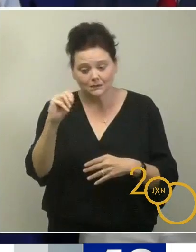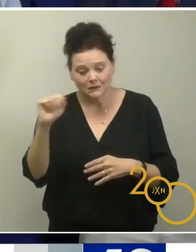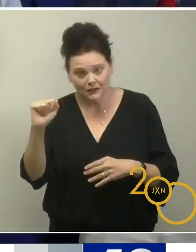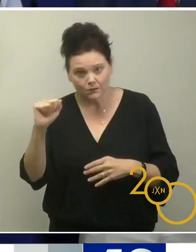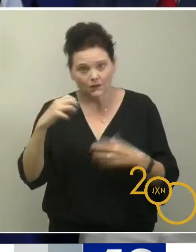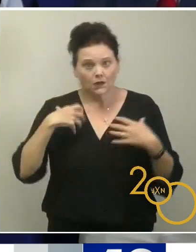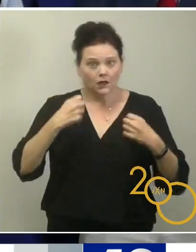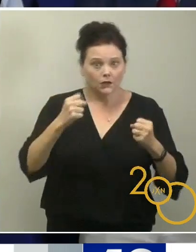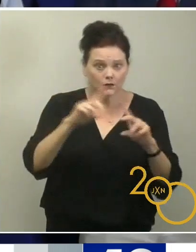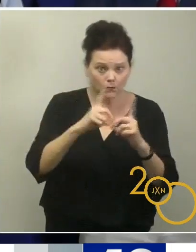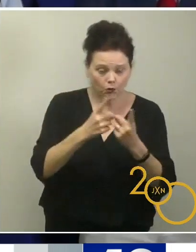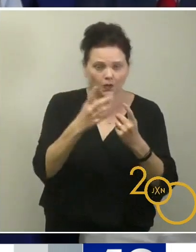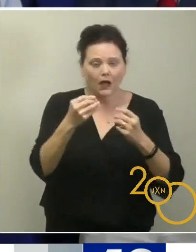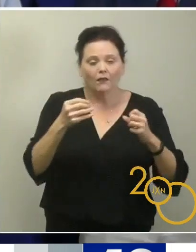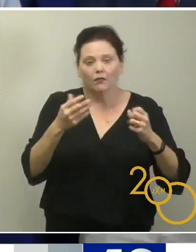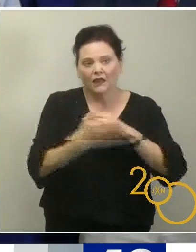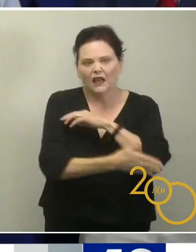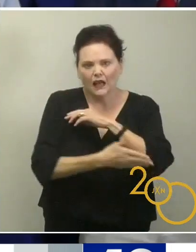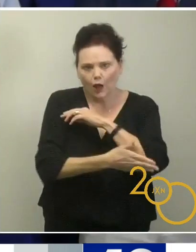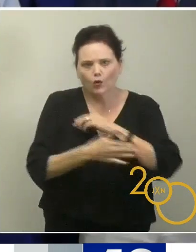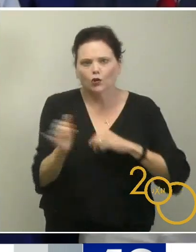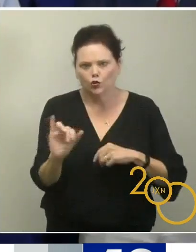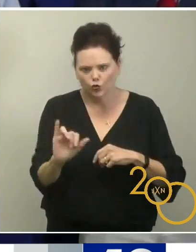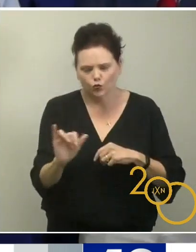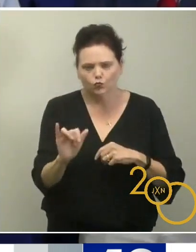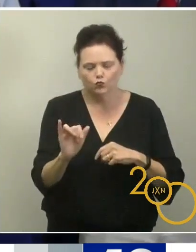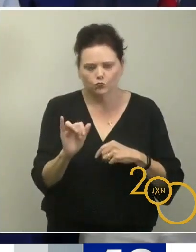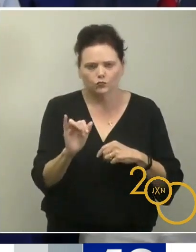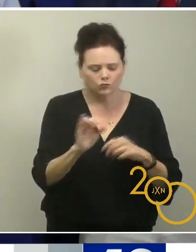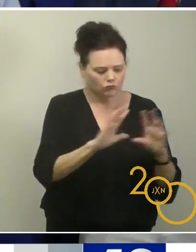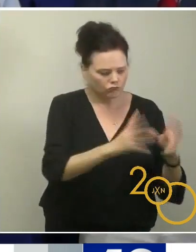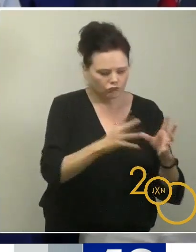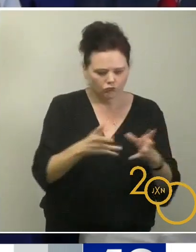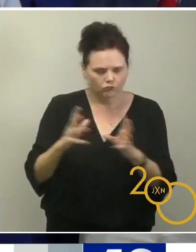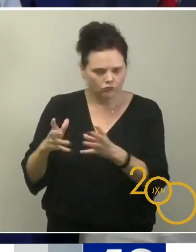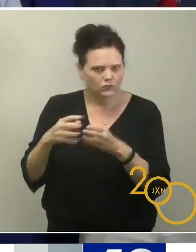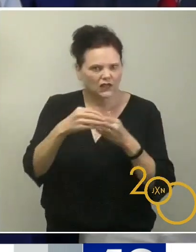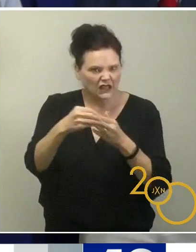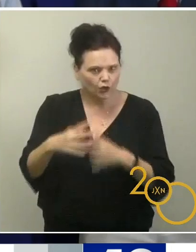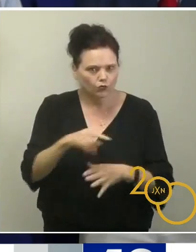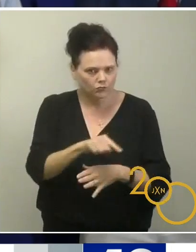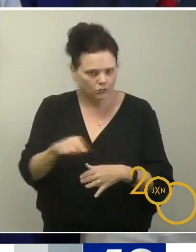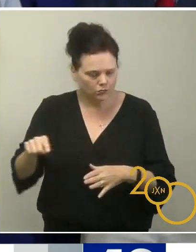WE WILL HAVE COMMAND REPRESENTATION FROM CITY AND AS